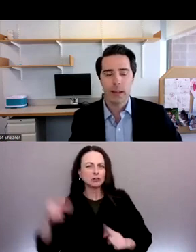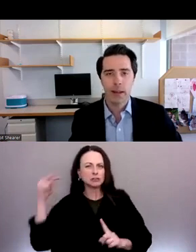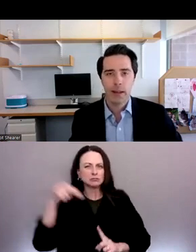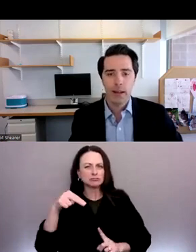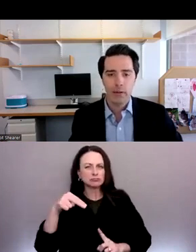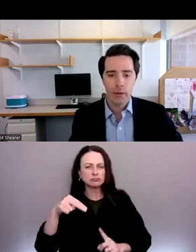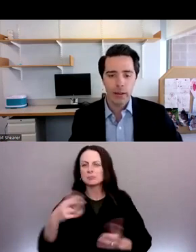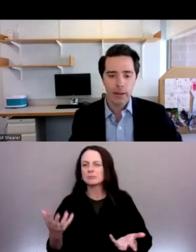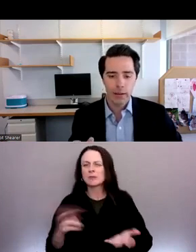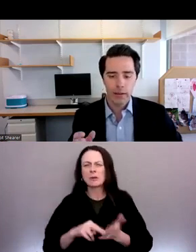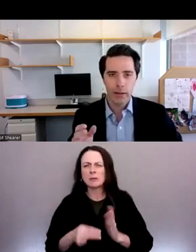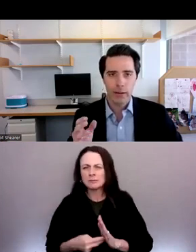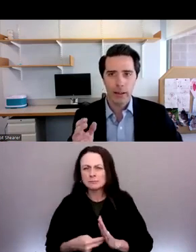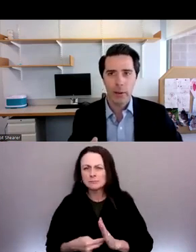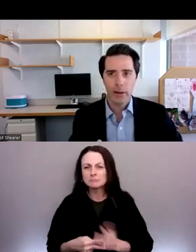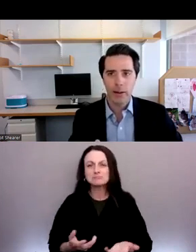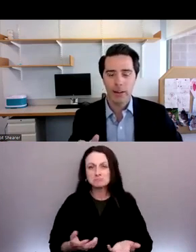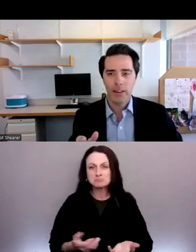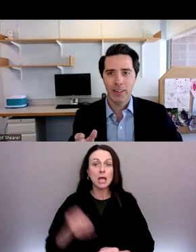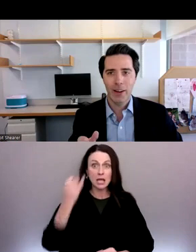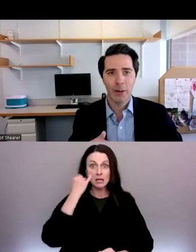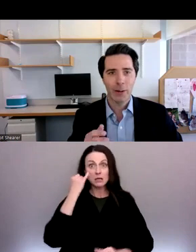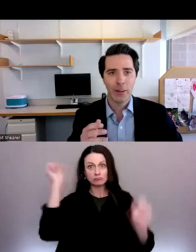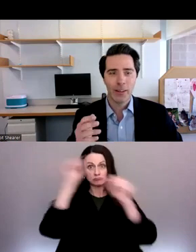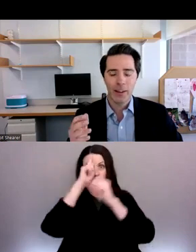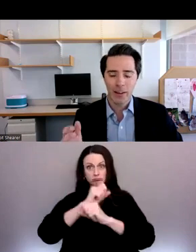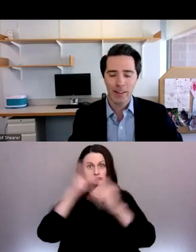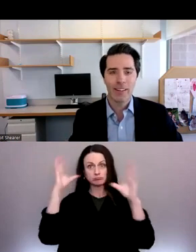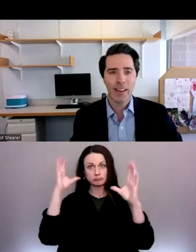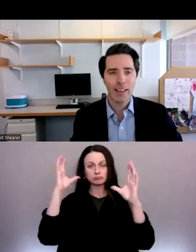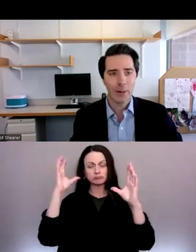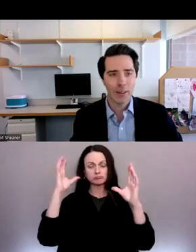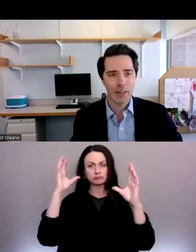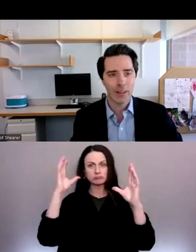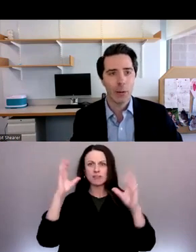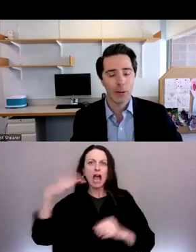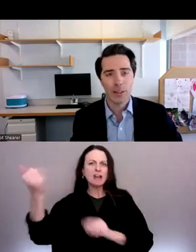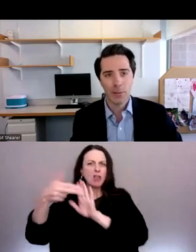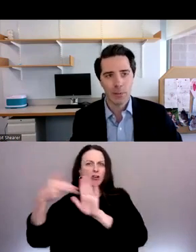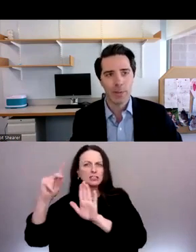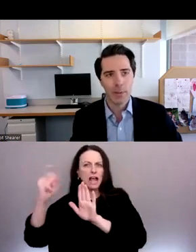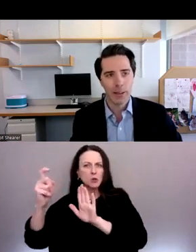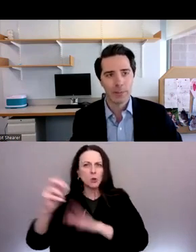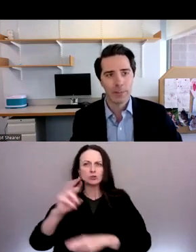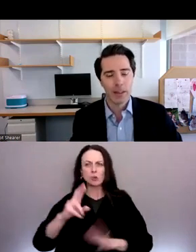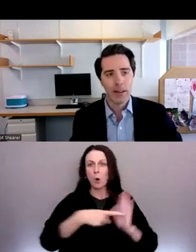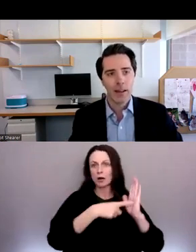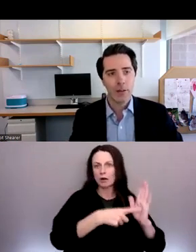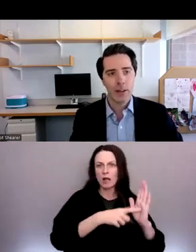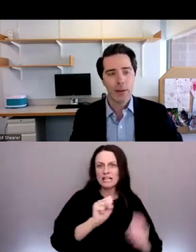that if we think about another uh